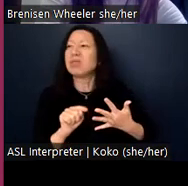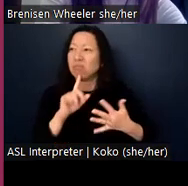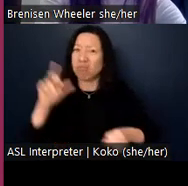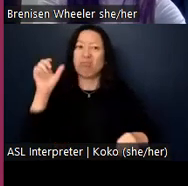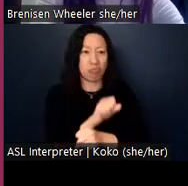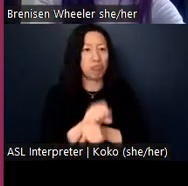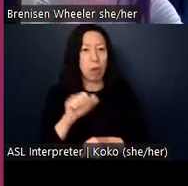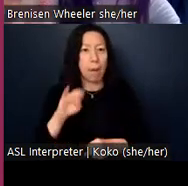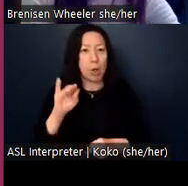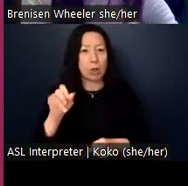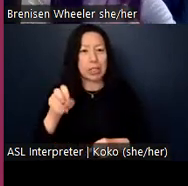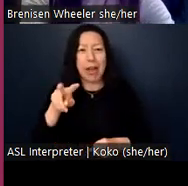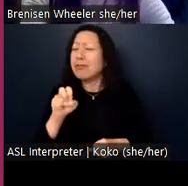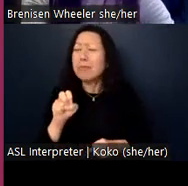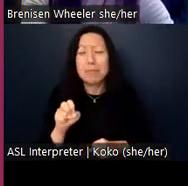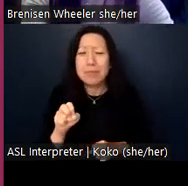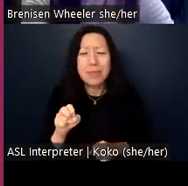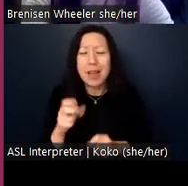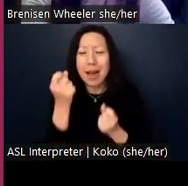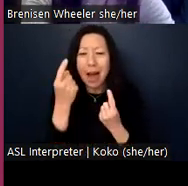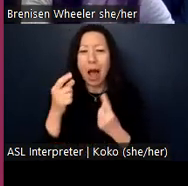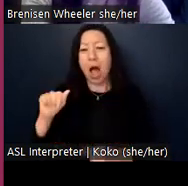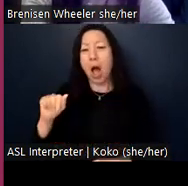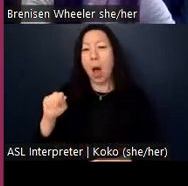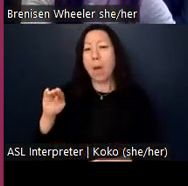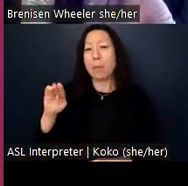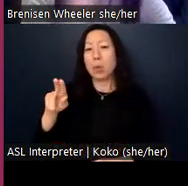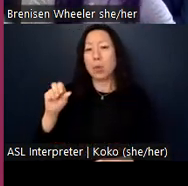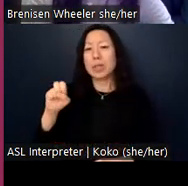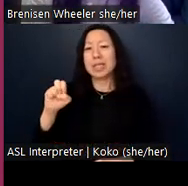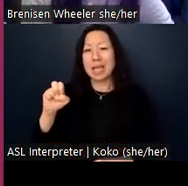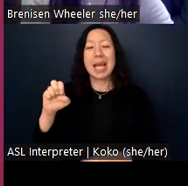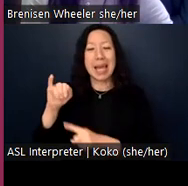Even the most manipulative or vegetable person has the ability to decide whether they use